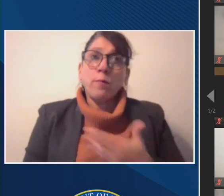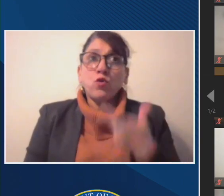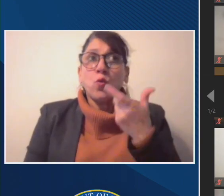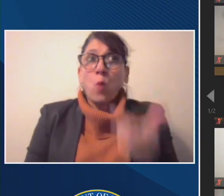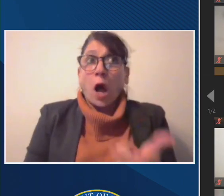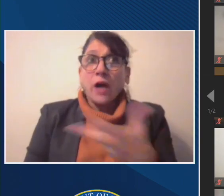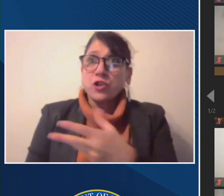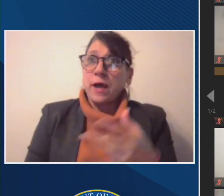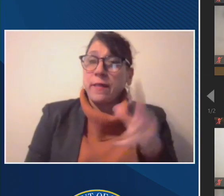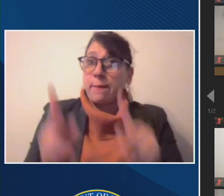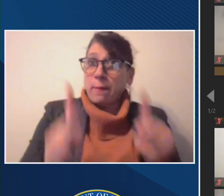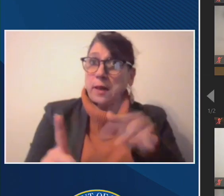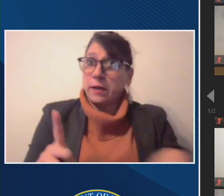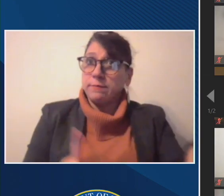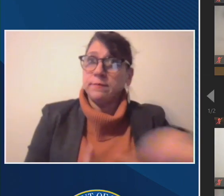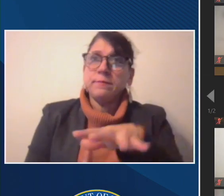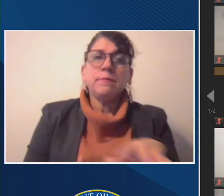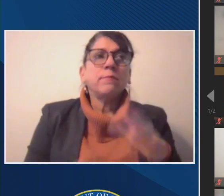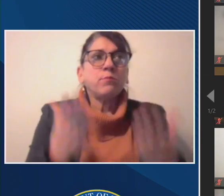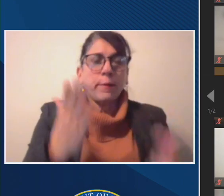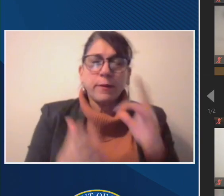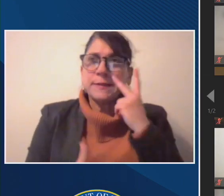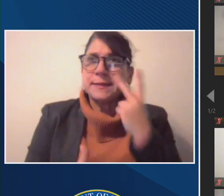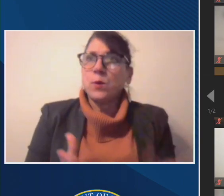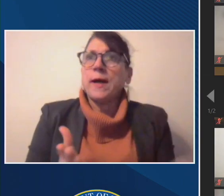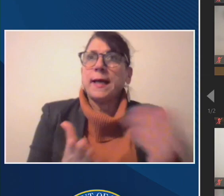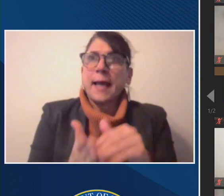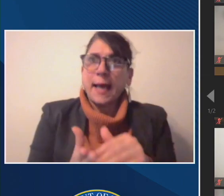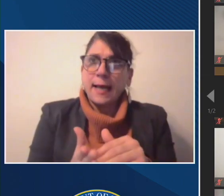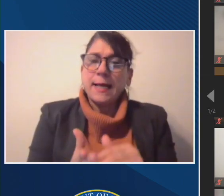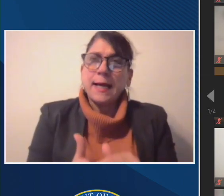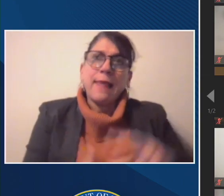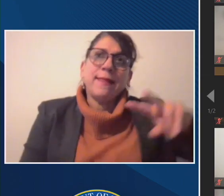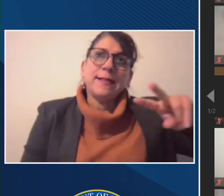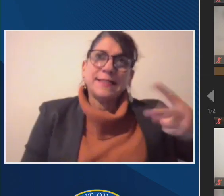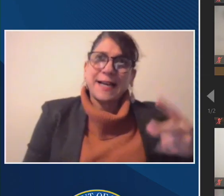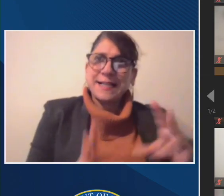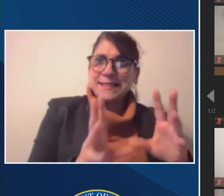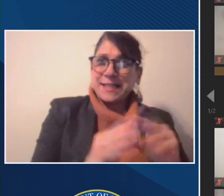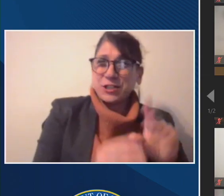And I probably will see you all again at the second session in February when the